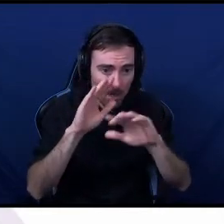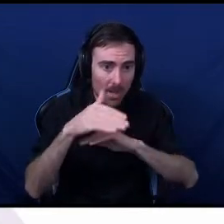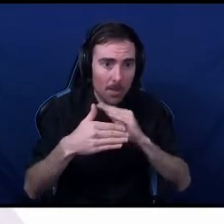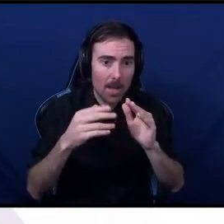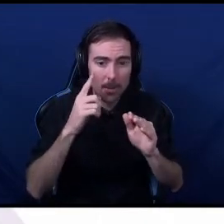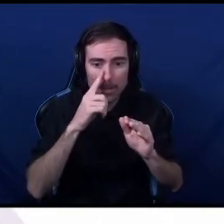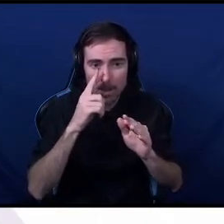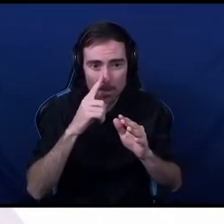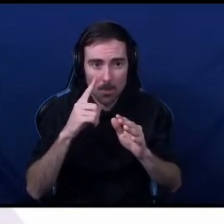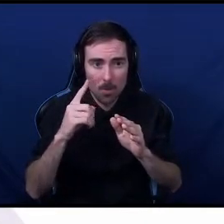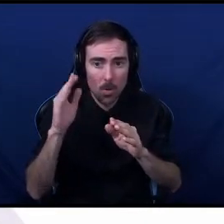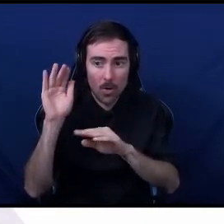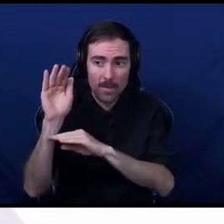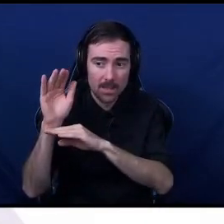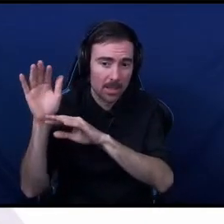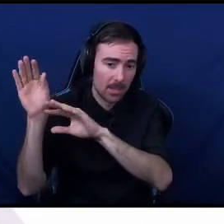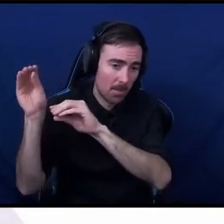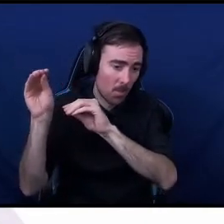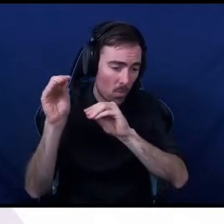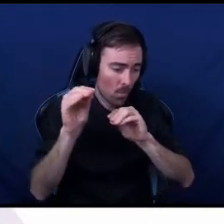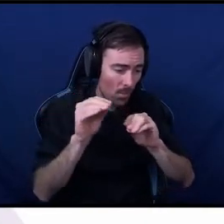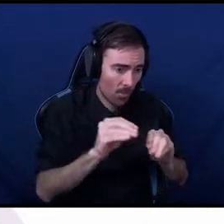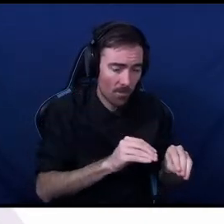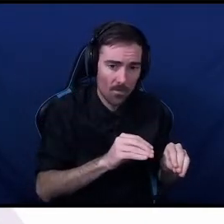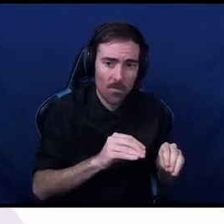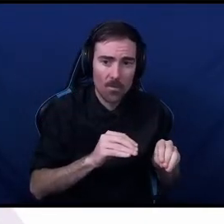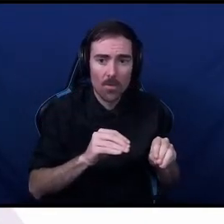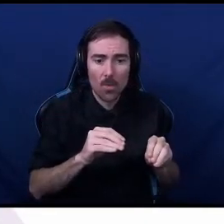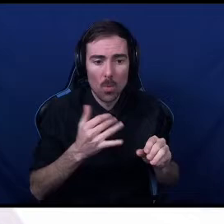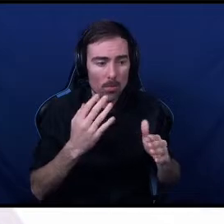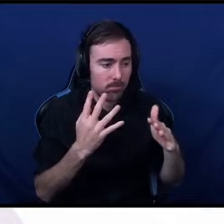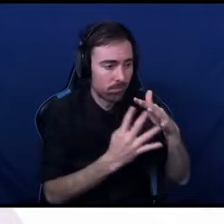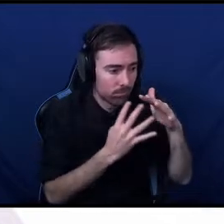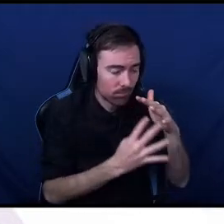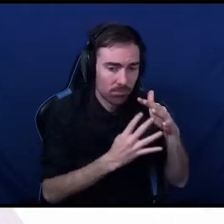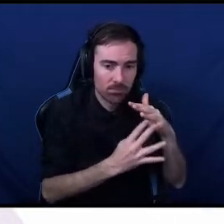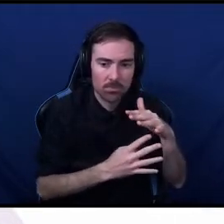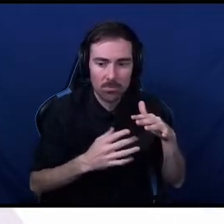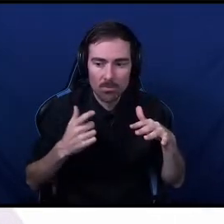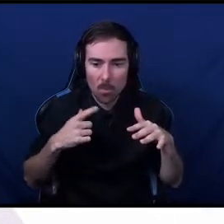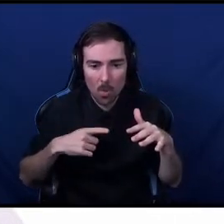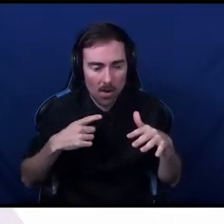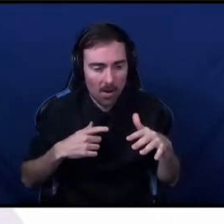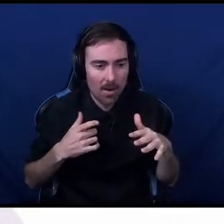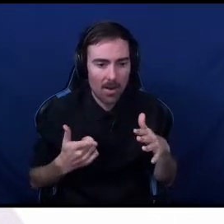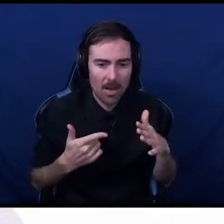we got people kind of having to leave their homes and move places, we've got all these really, really deep kind of both